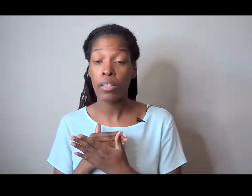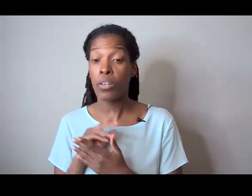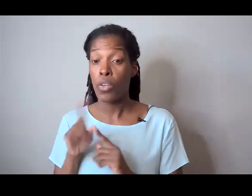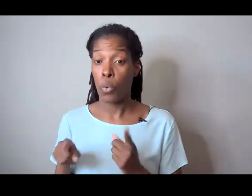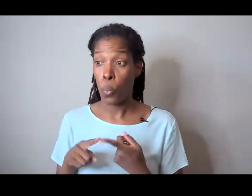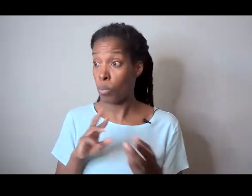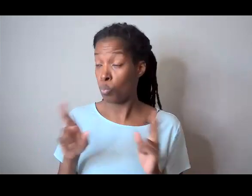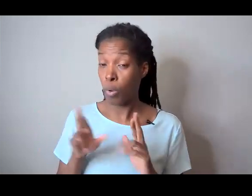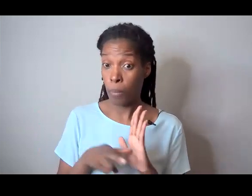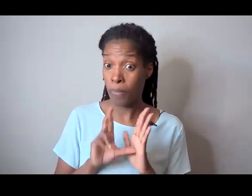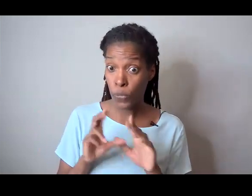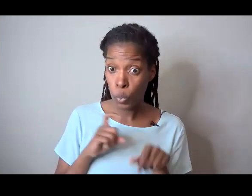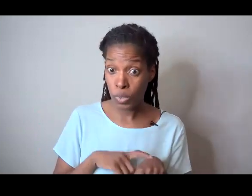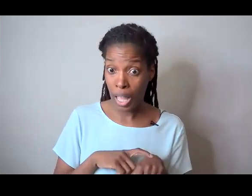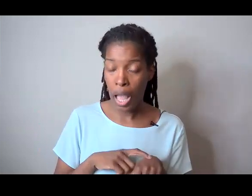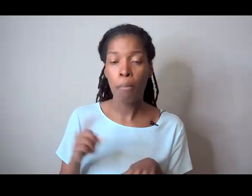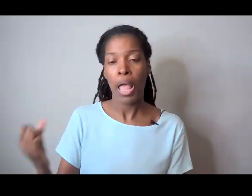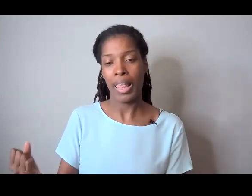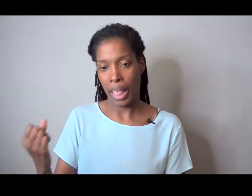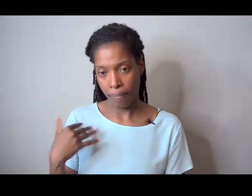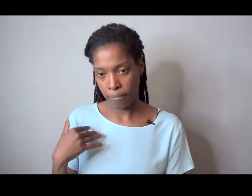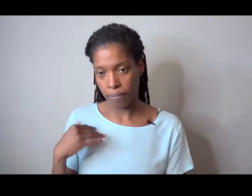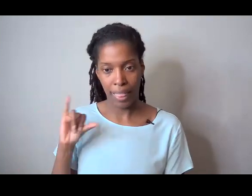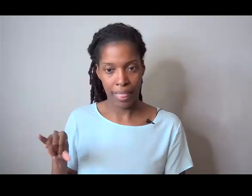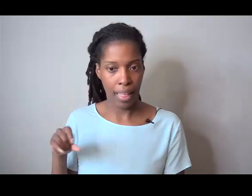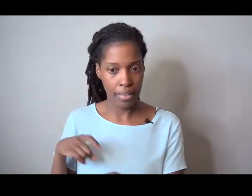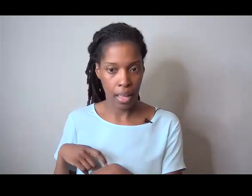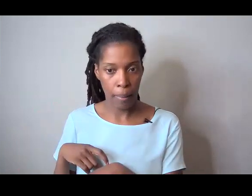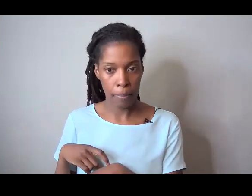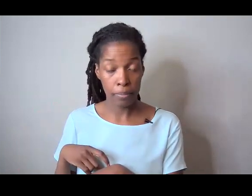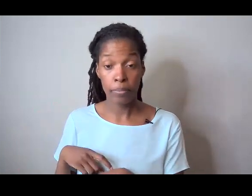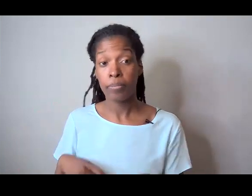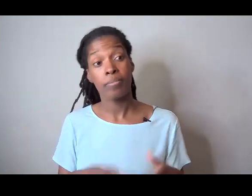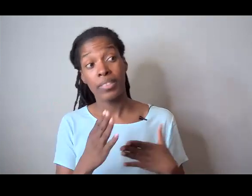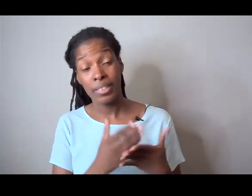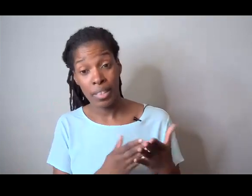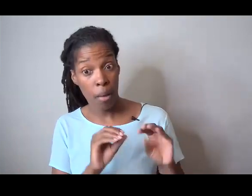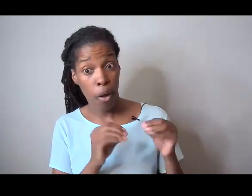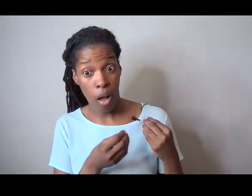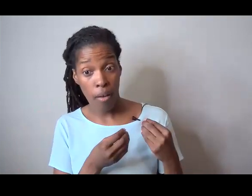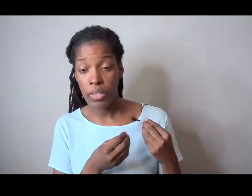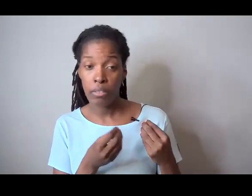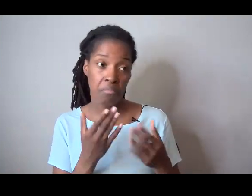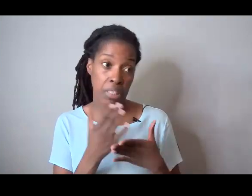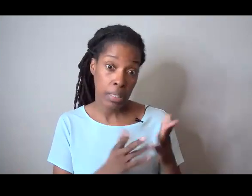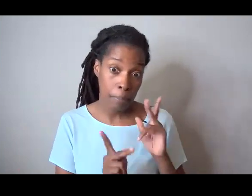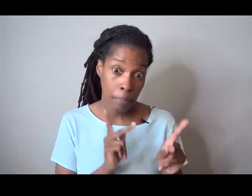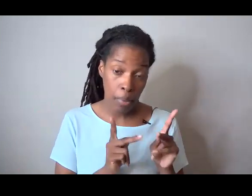We'll ask for the updated list and local office and claims representatives may want you to report as you get new assets.